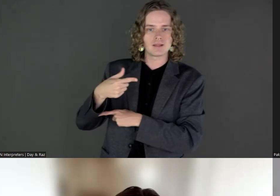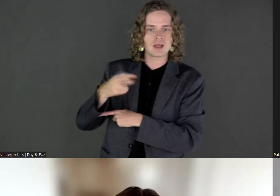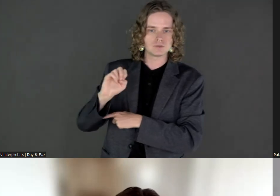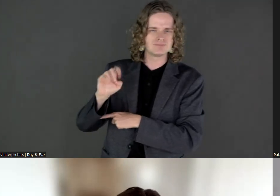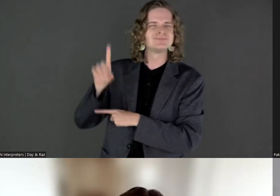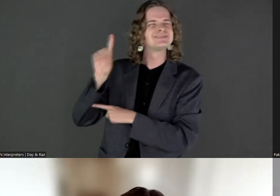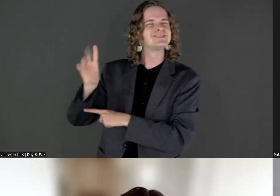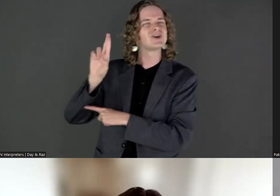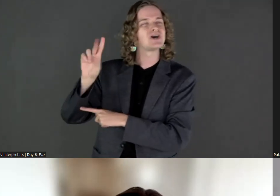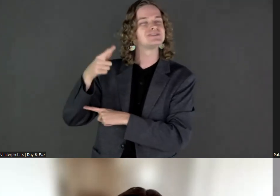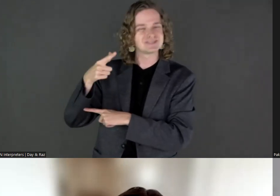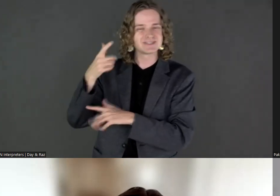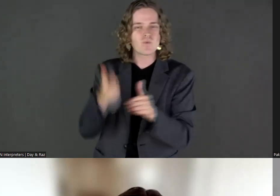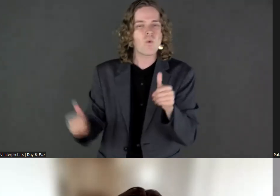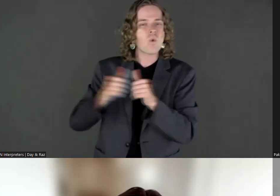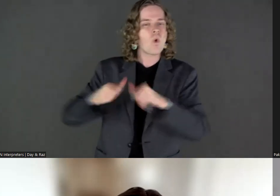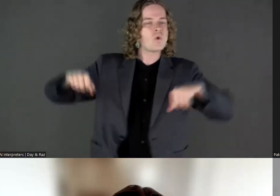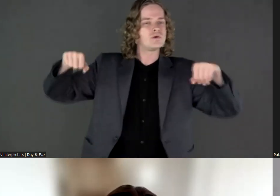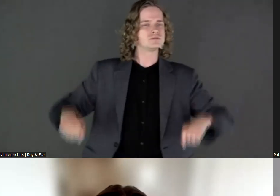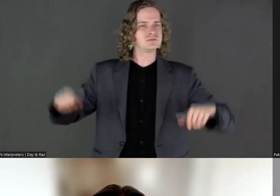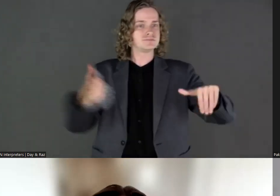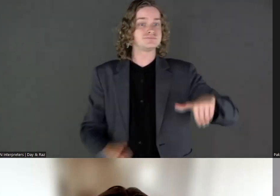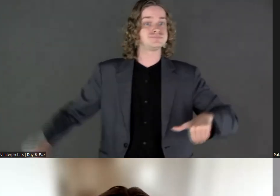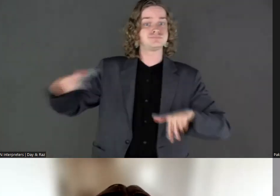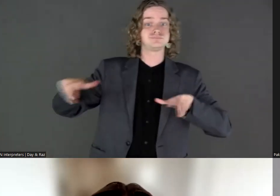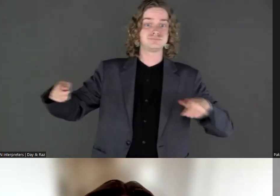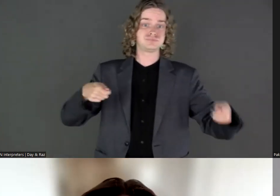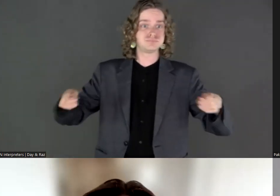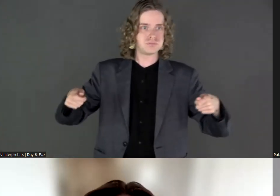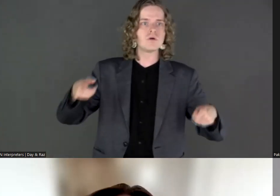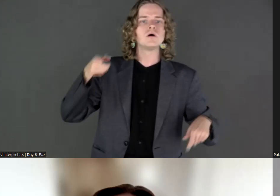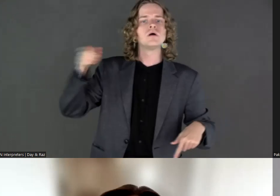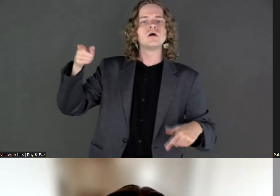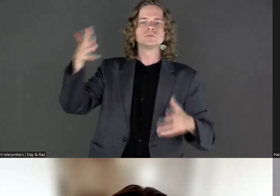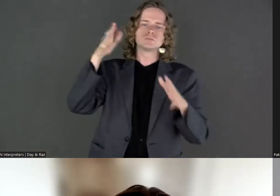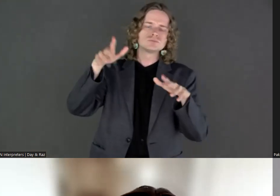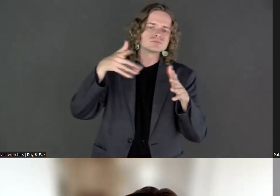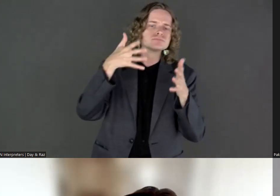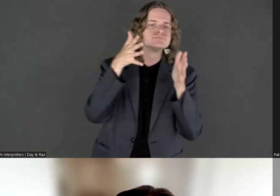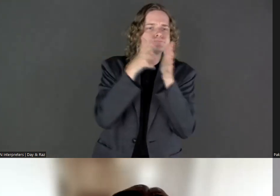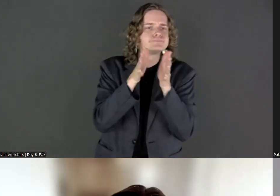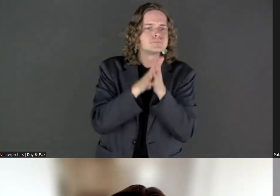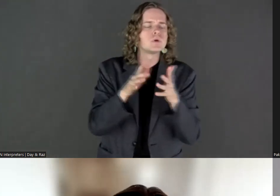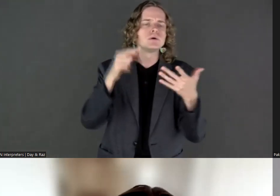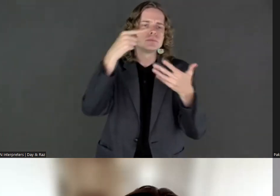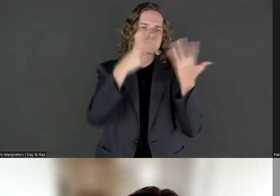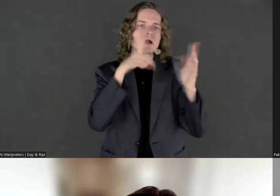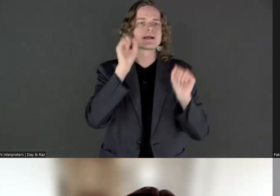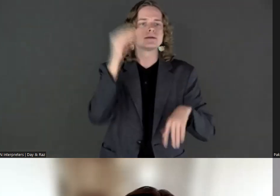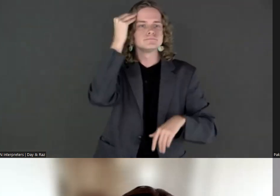Fantastic. Thank you very much, Rosario, and thank you so much. through all of our panelists, I think